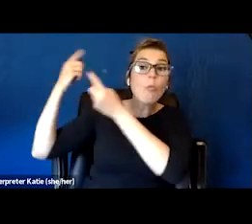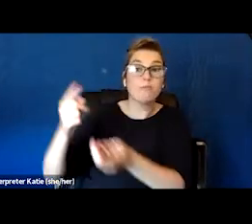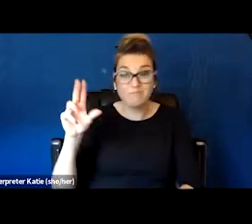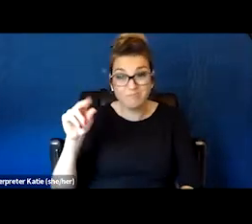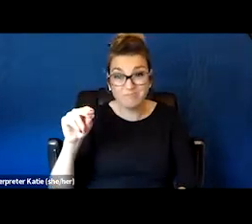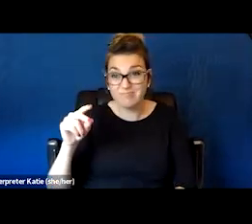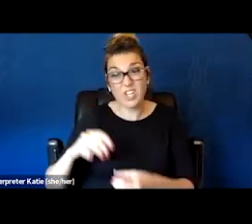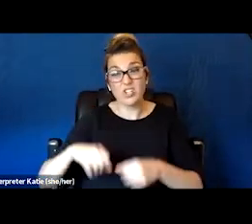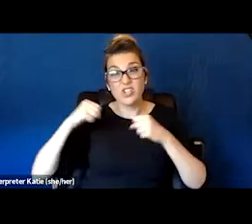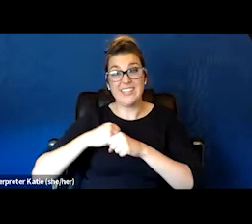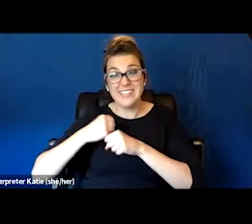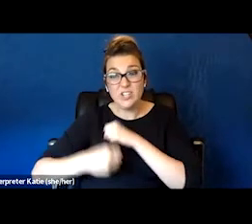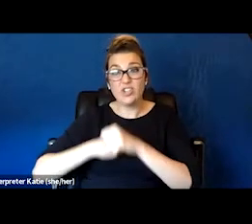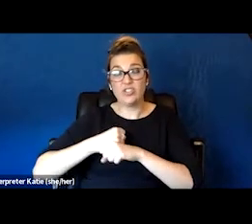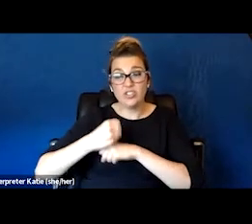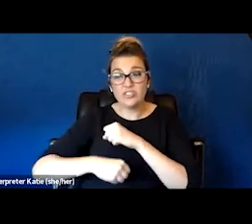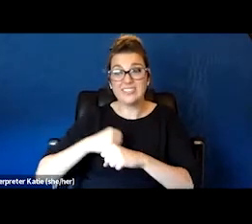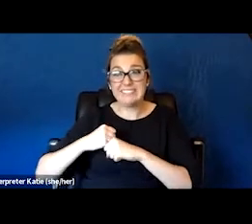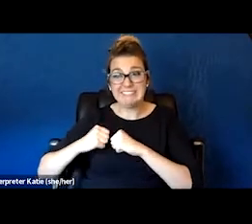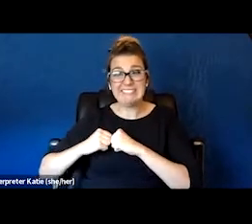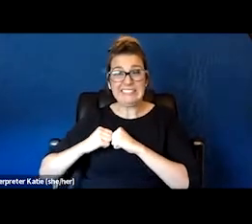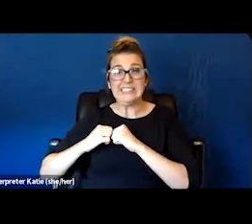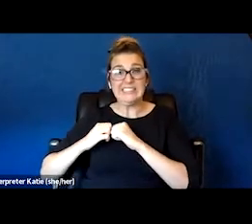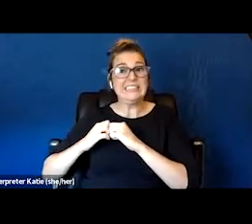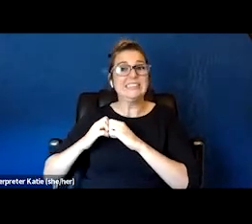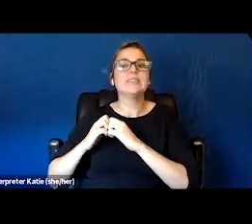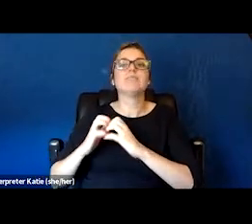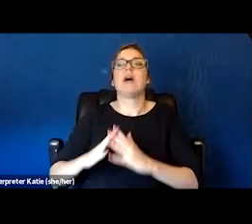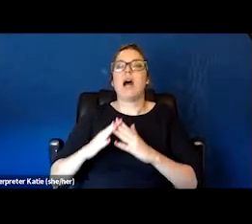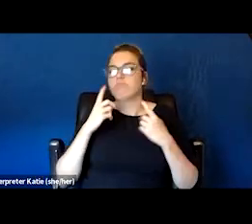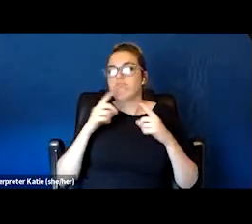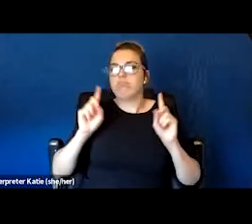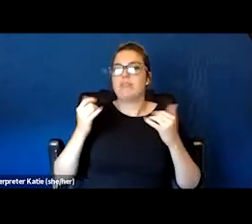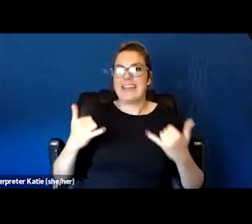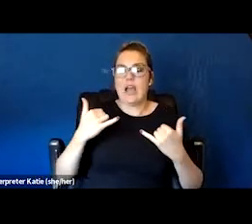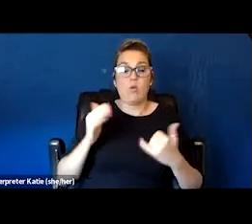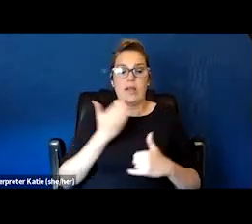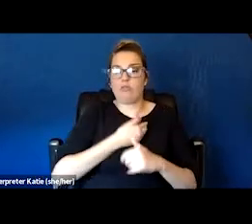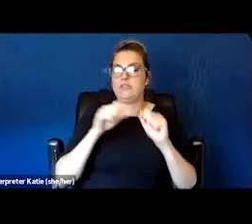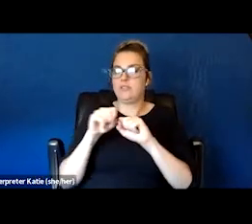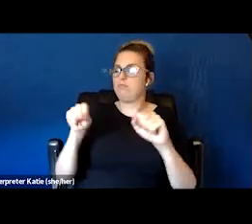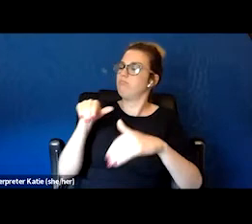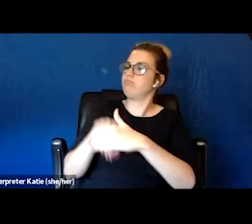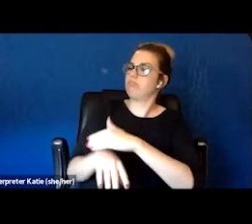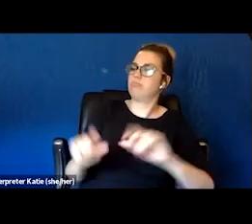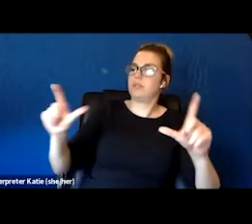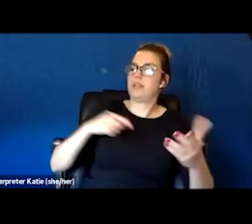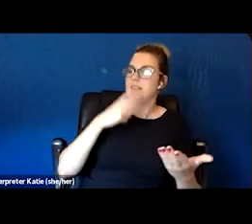So when we go into our data system, we're able to see some crucial information about the provider that someone might be working with